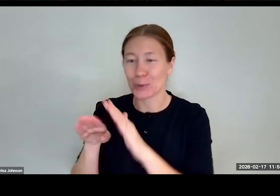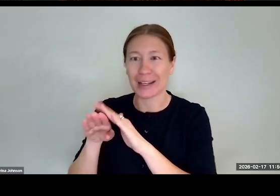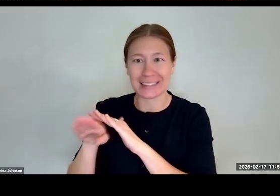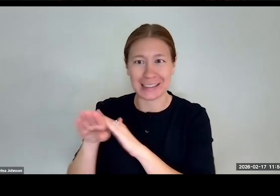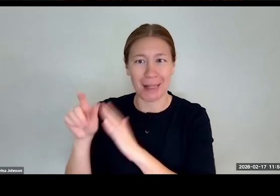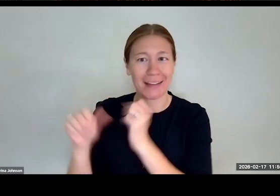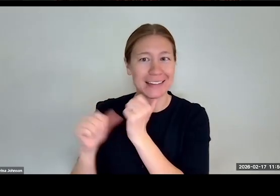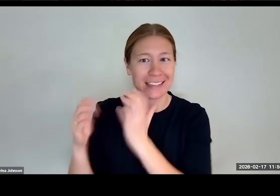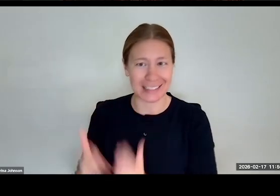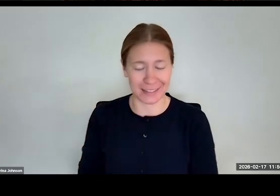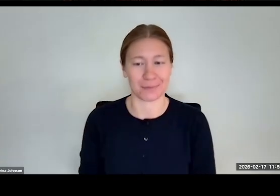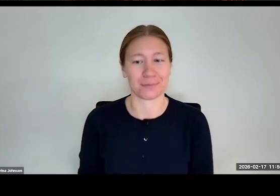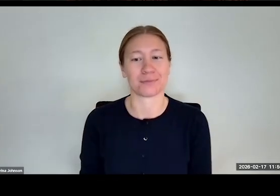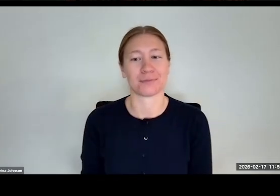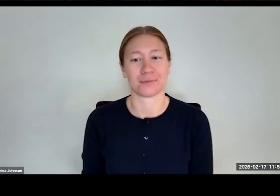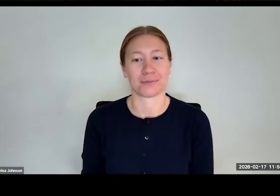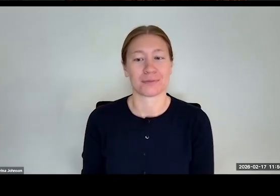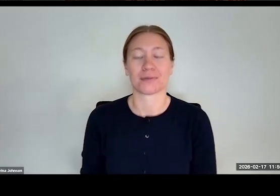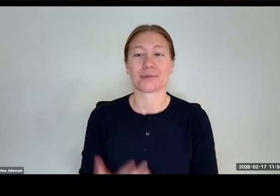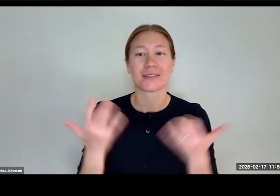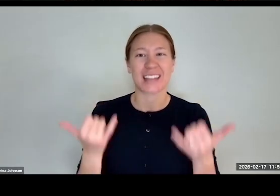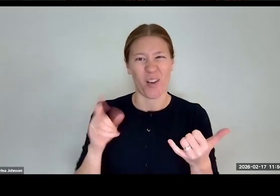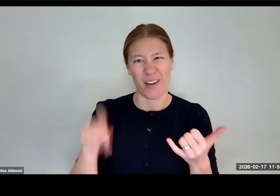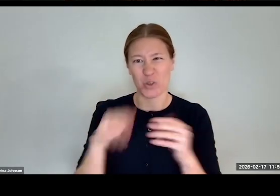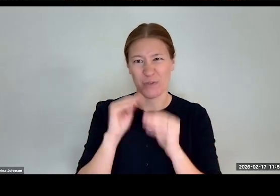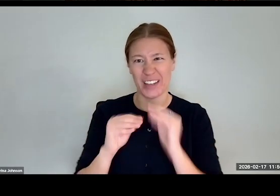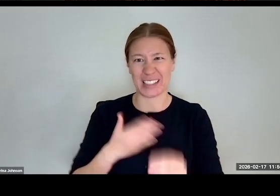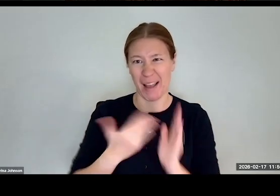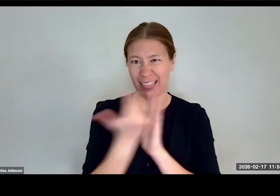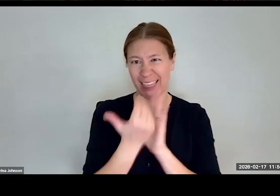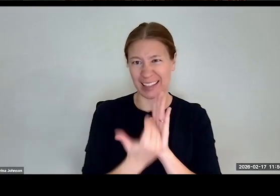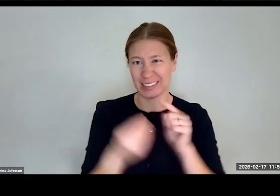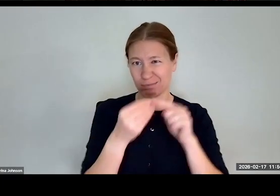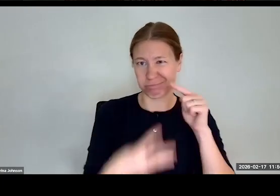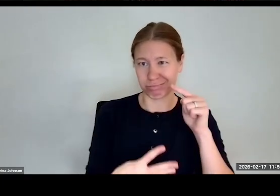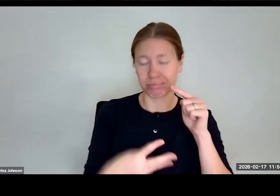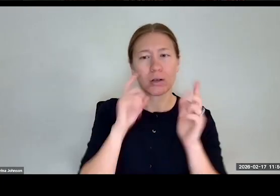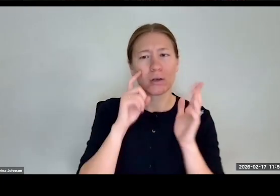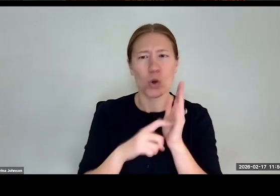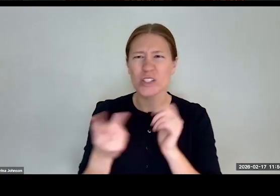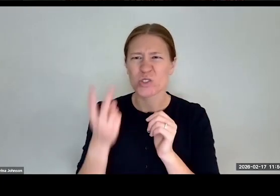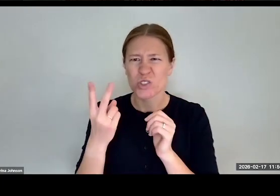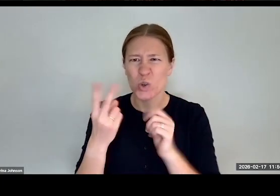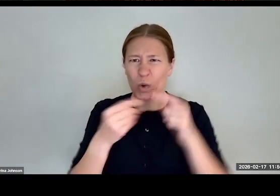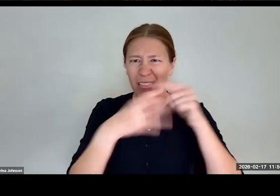The next thing that I need to fix is my lists. So I have two lists on this slide and they're running right out of the text box.